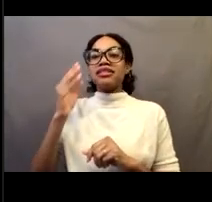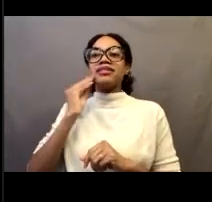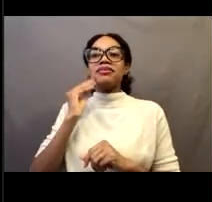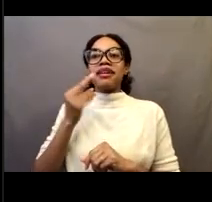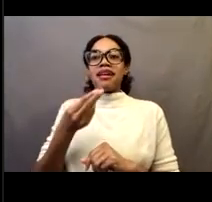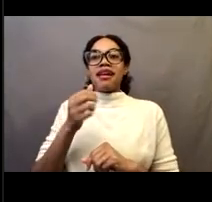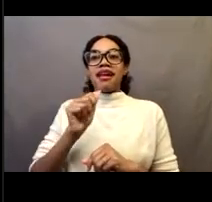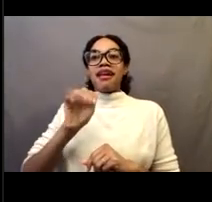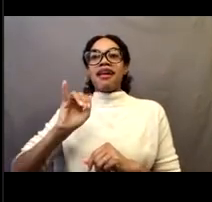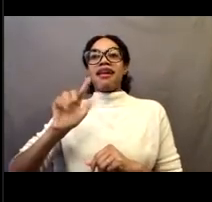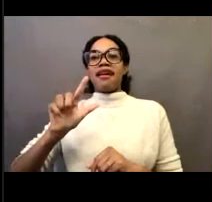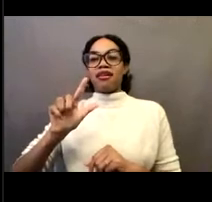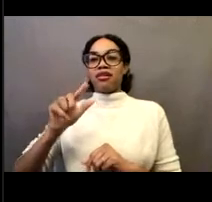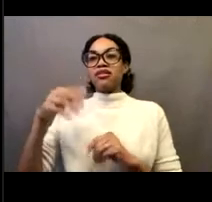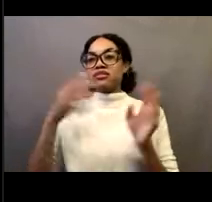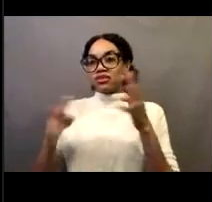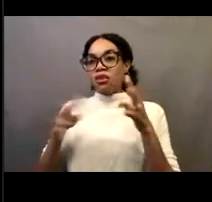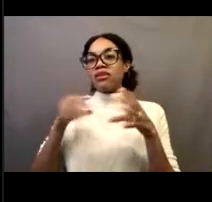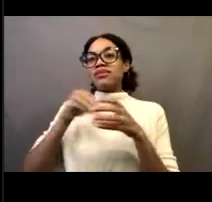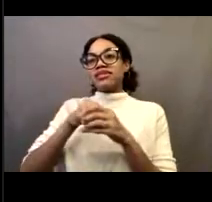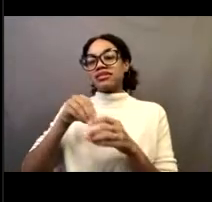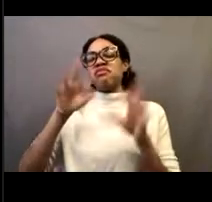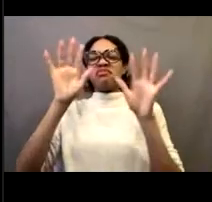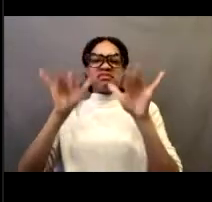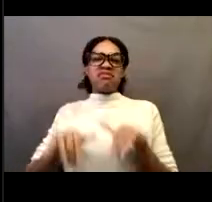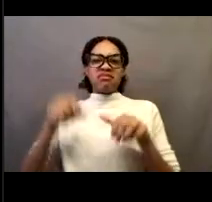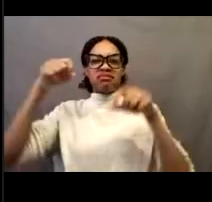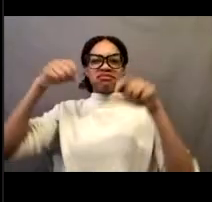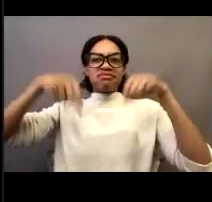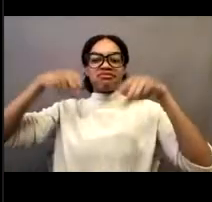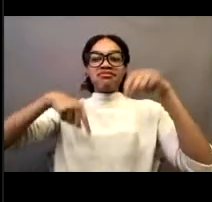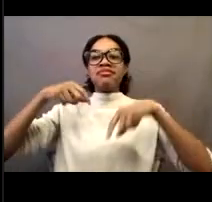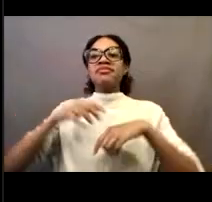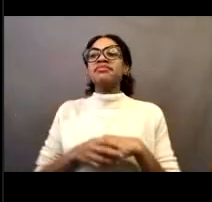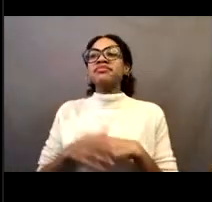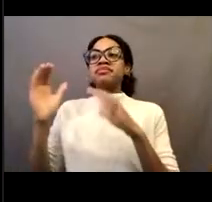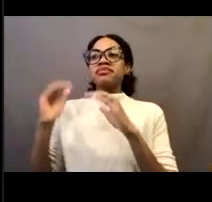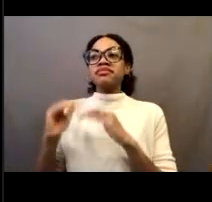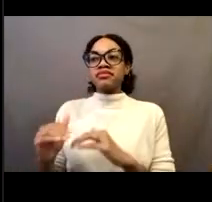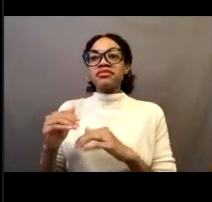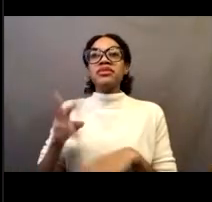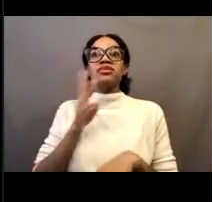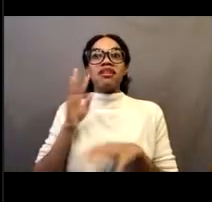Shannon's been in flooding in nor'easters here on the Cape. Michelle's been through a Cape Cod hurricane